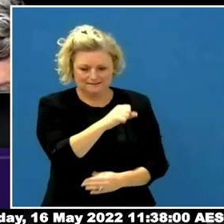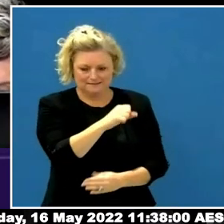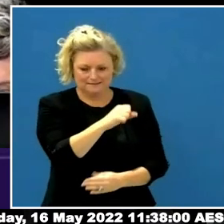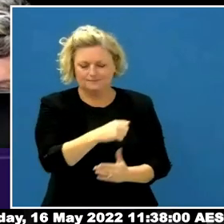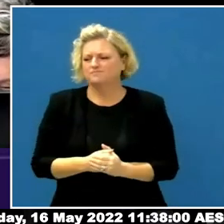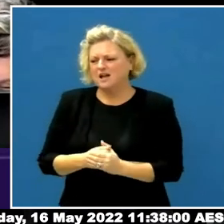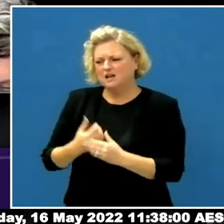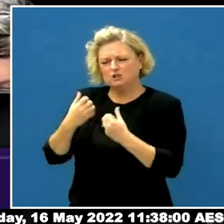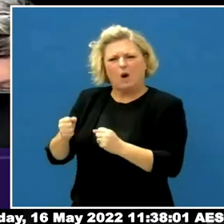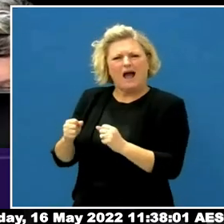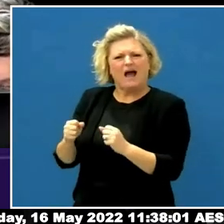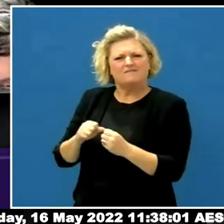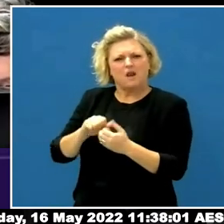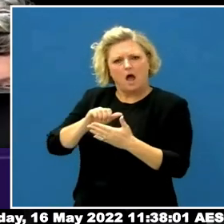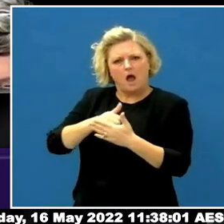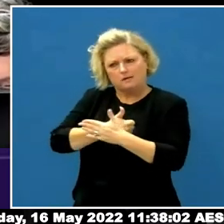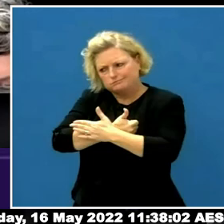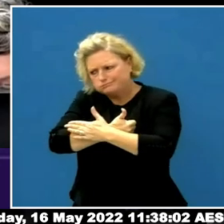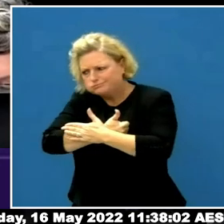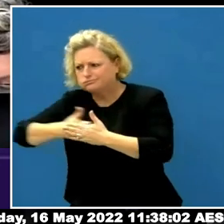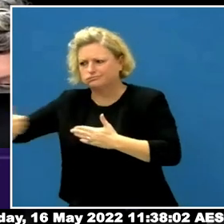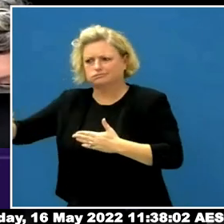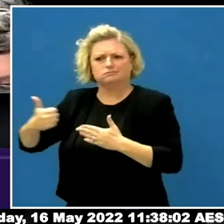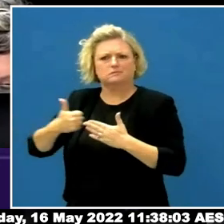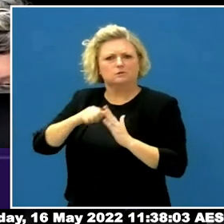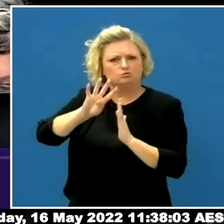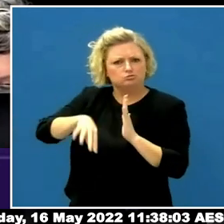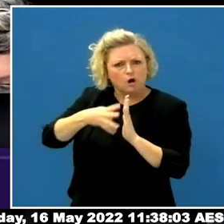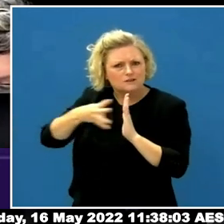pick-up each day? What do you mean?